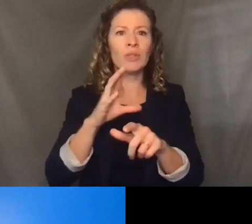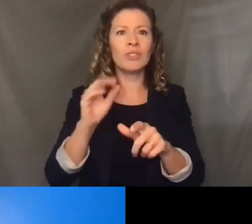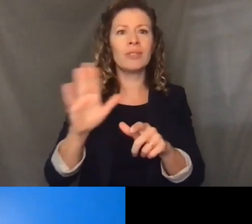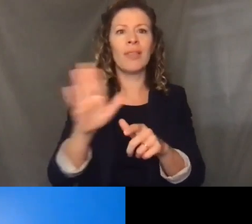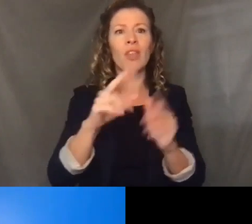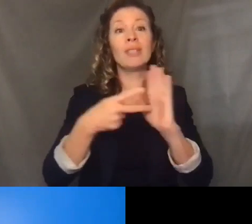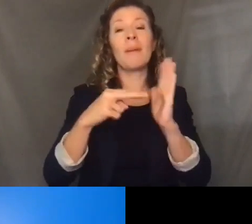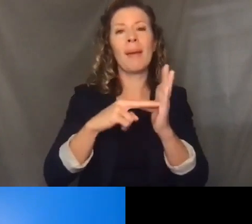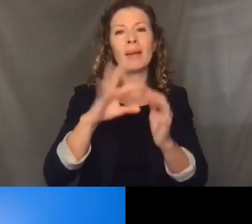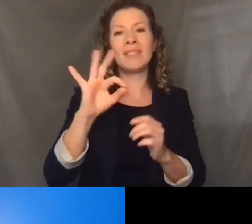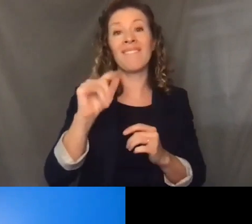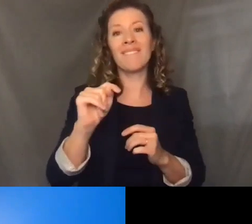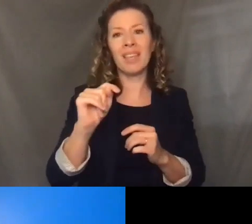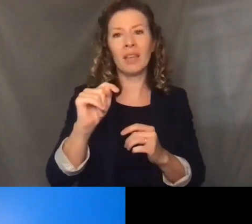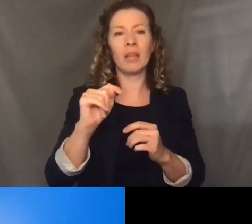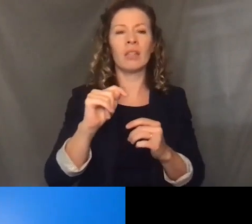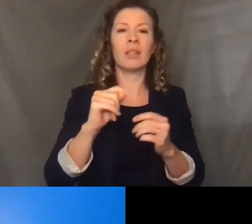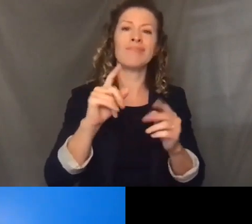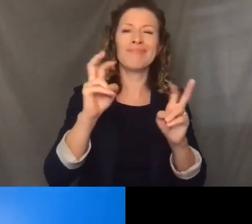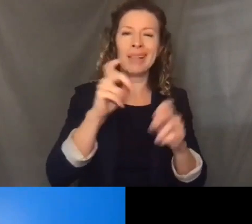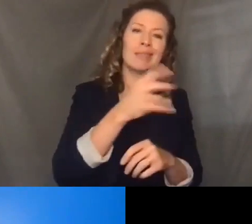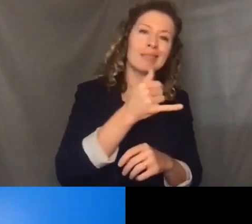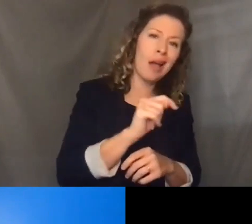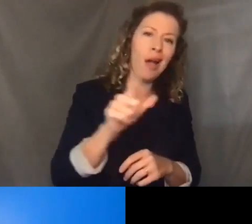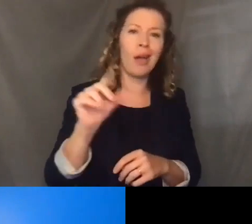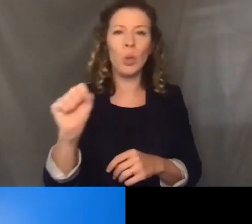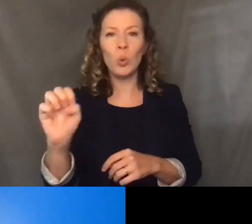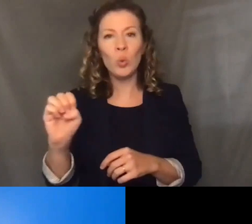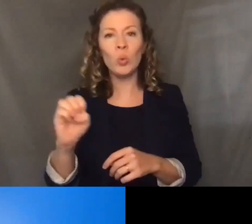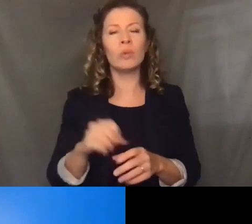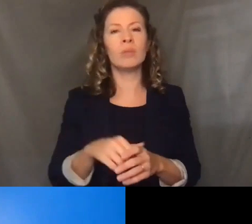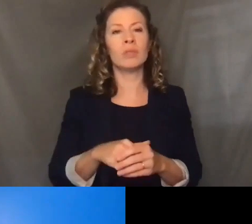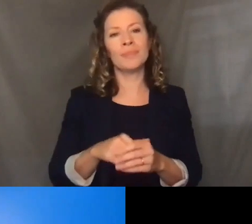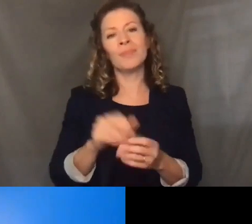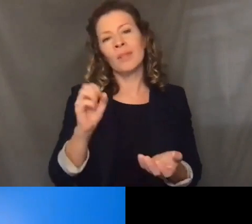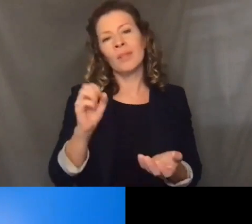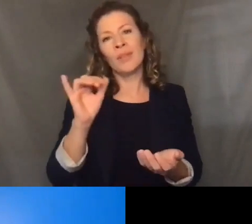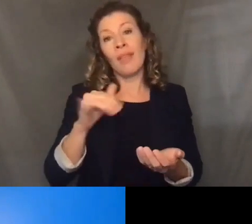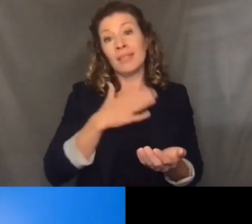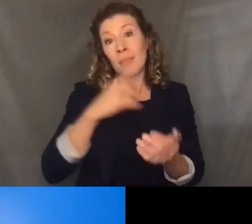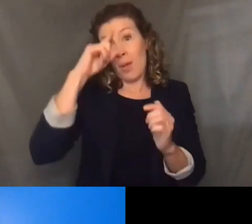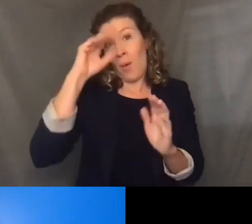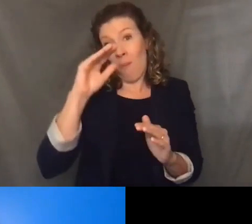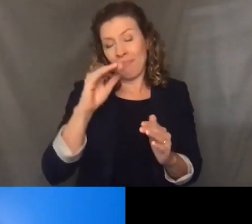fit tight and loose feet but yeah so that's that's my hope that it approximates